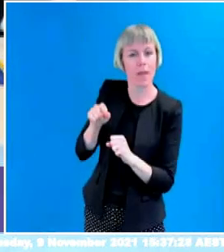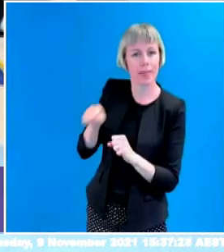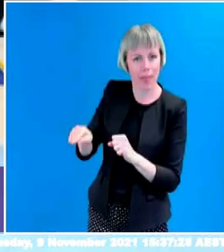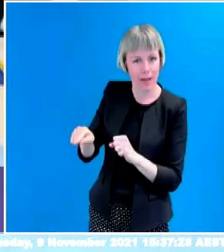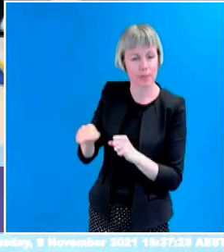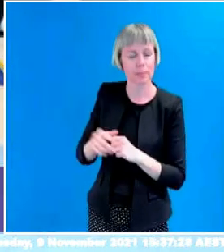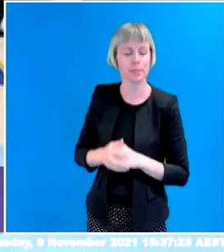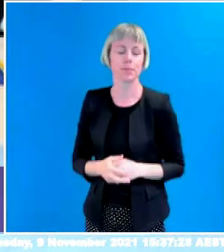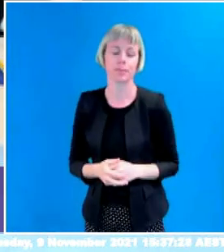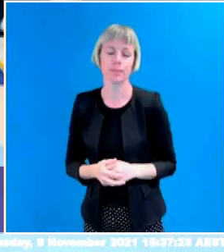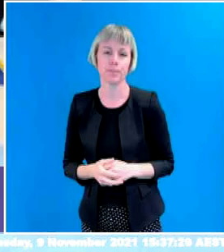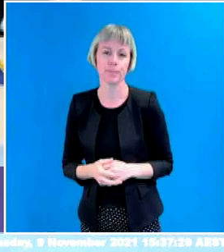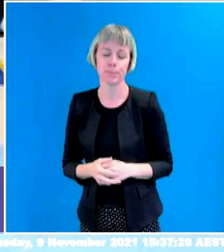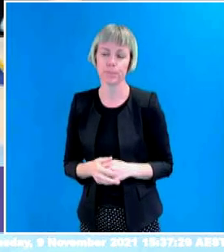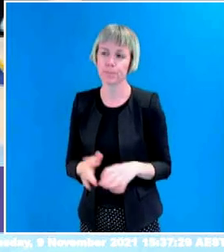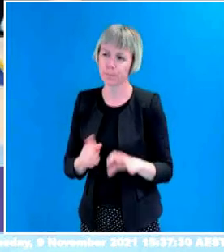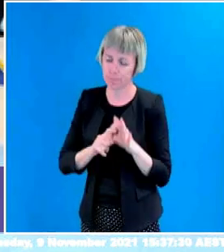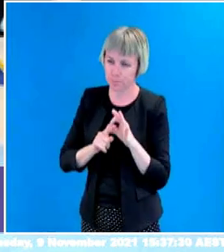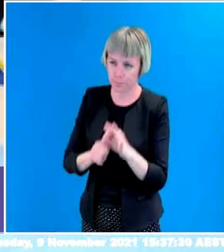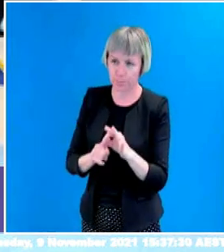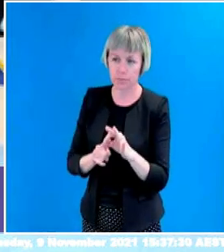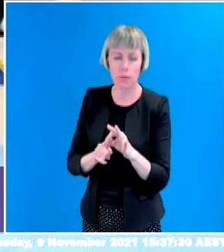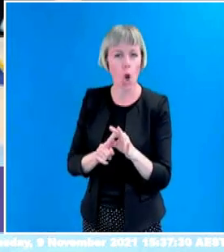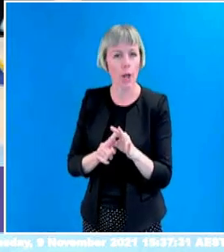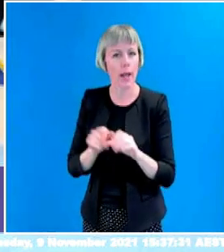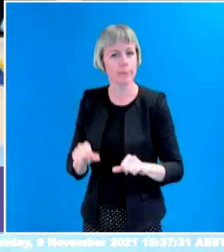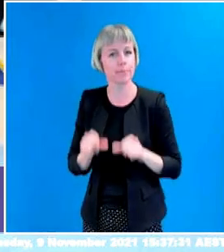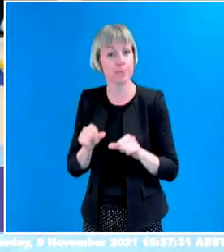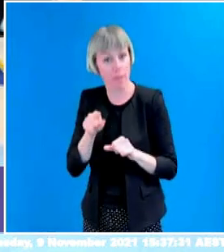If I take your example, if there's a requirement to use the stairs